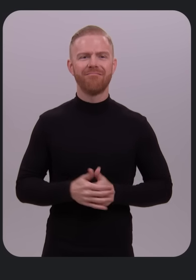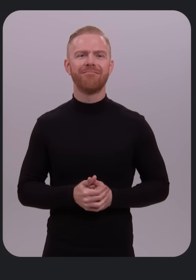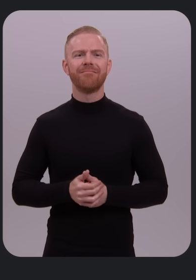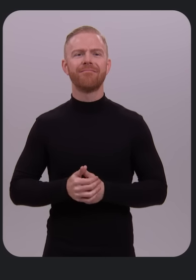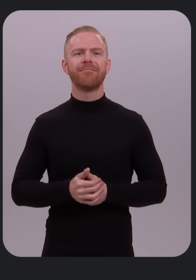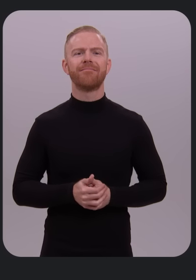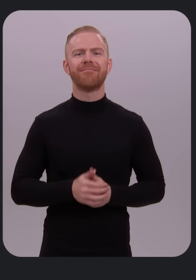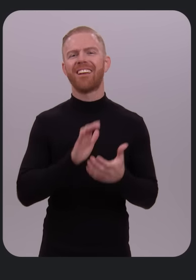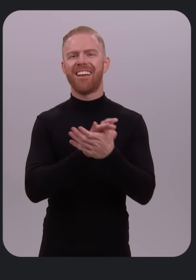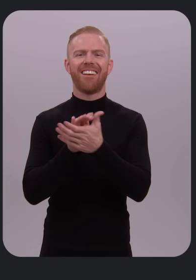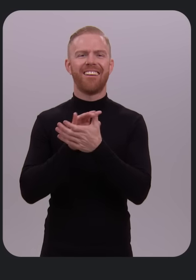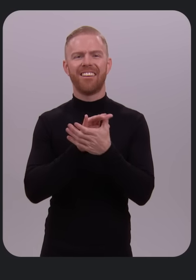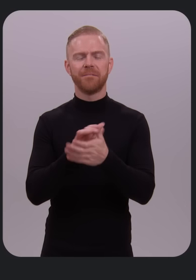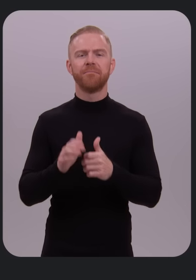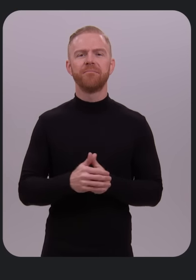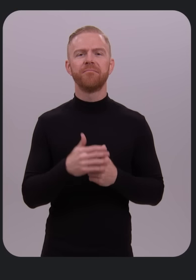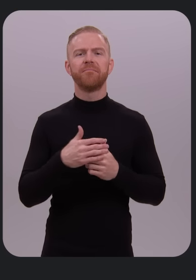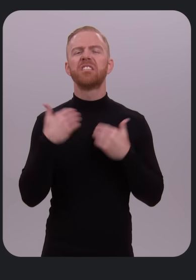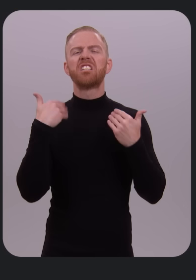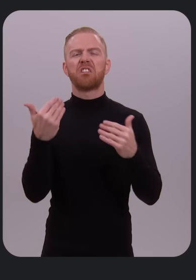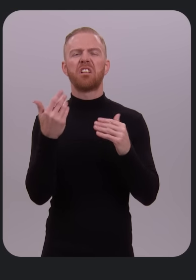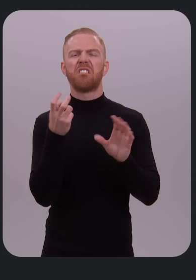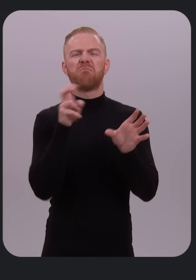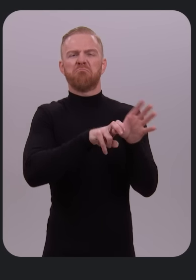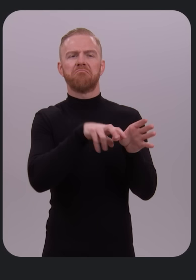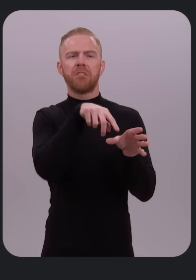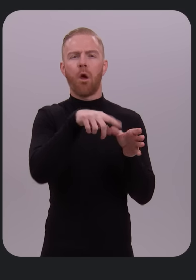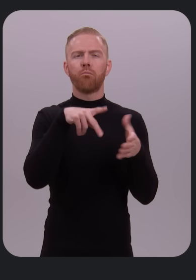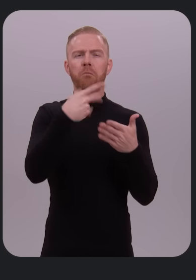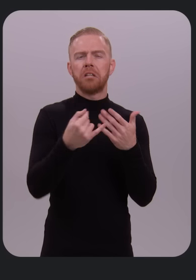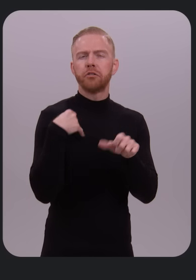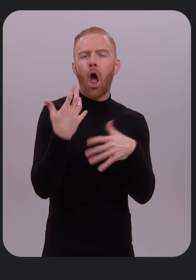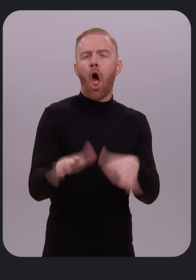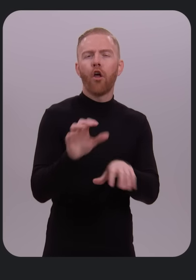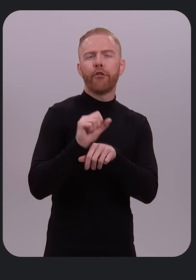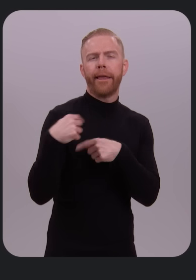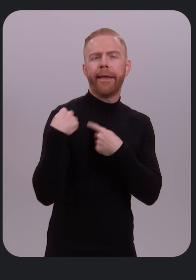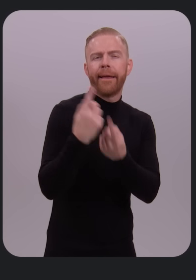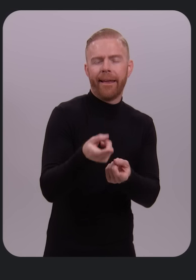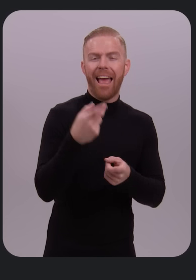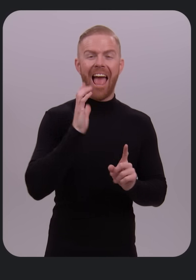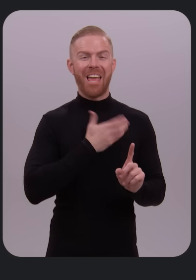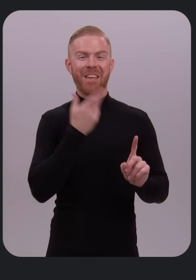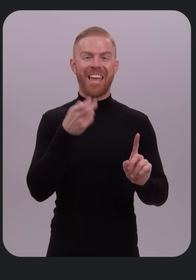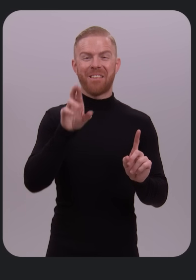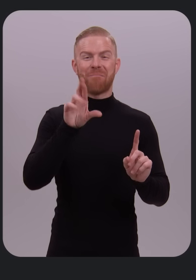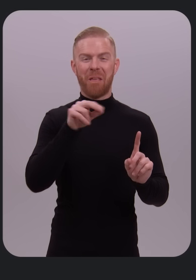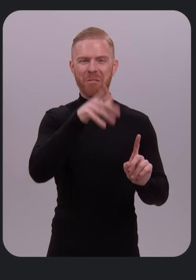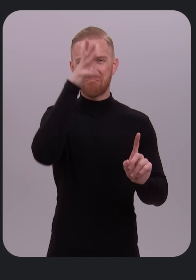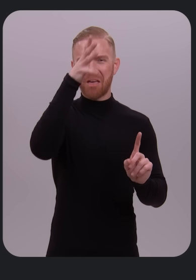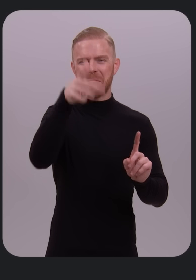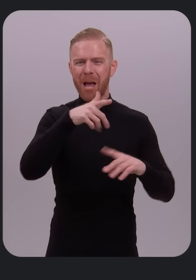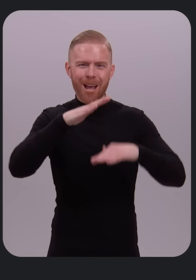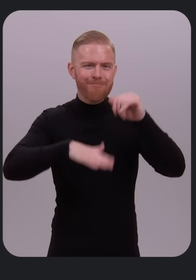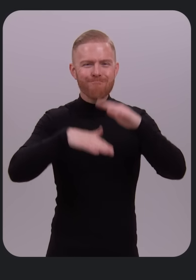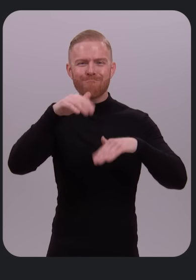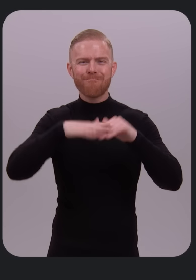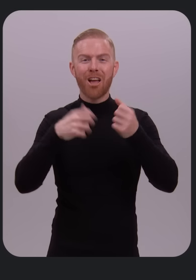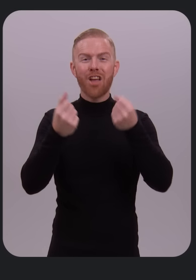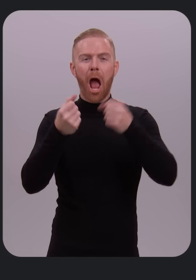Let's drop into a project I'm working on. Our hero, the grandpa, is building a flying car with help from a feathered friend.